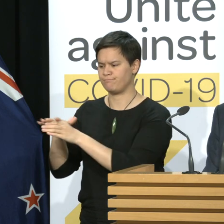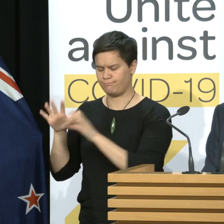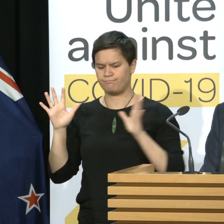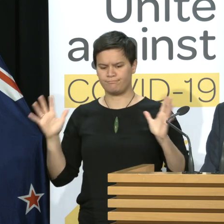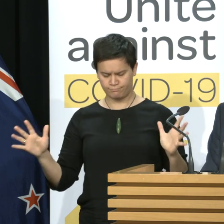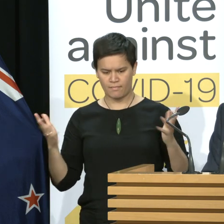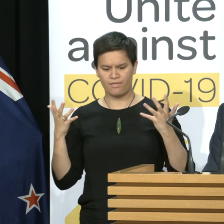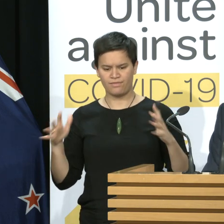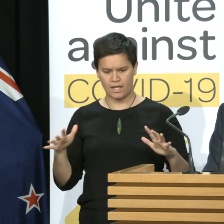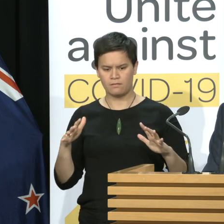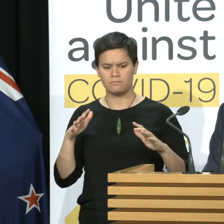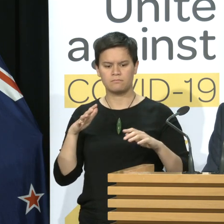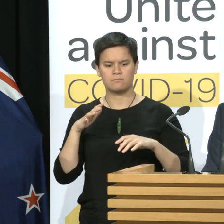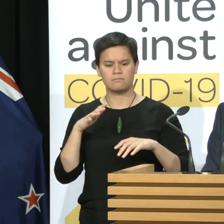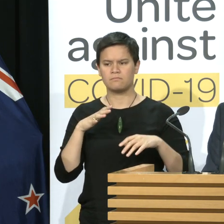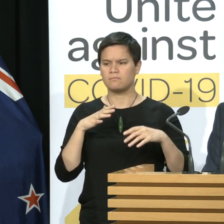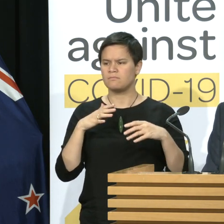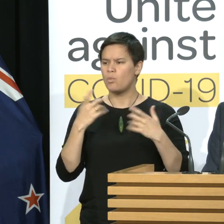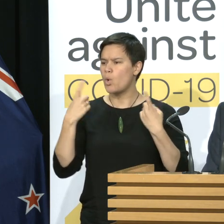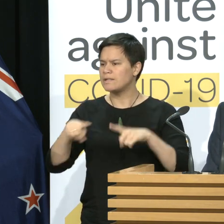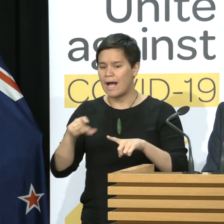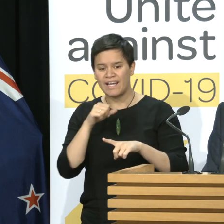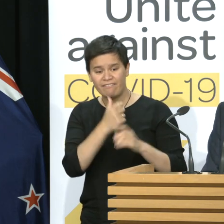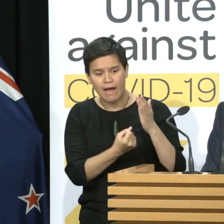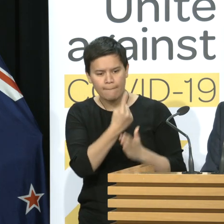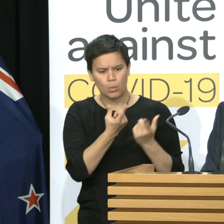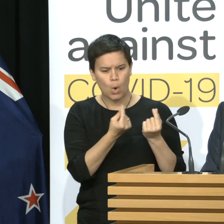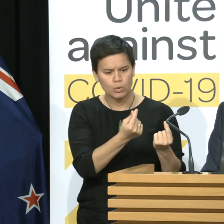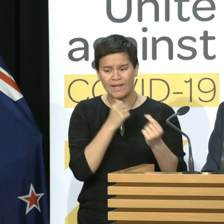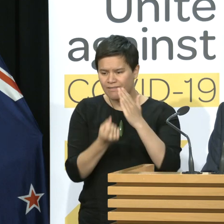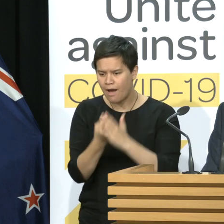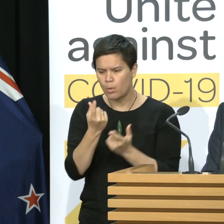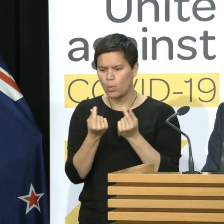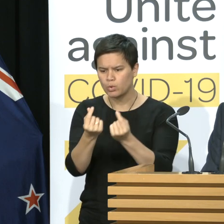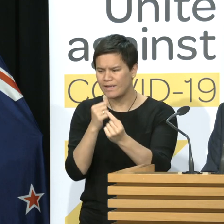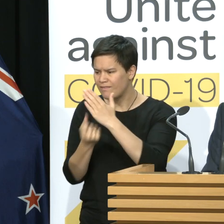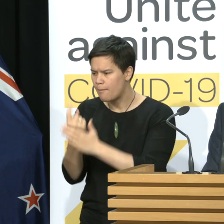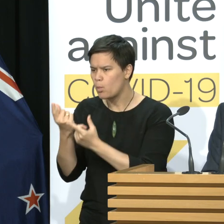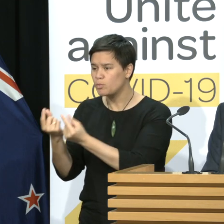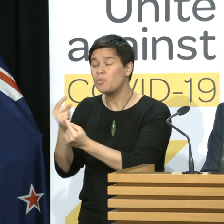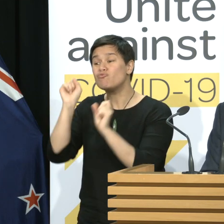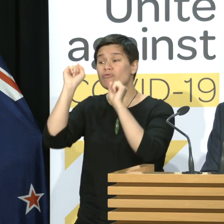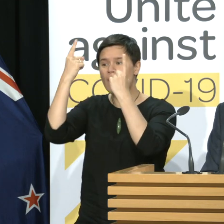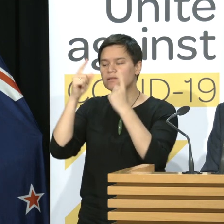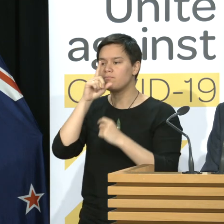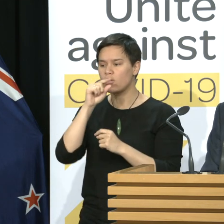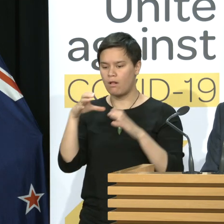But we will have to adapt as we need to, depending on the reality of whatever might come up during that period of time.